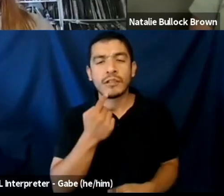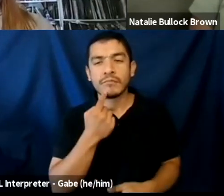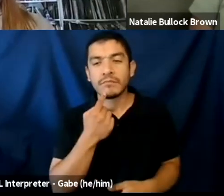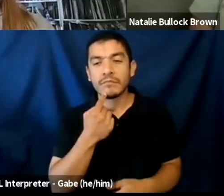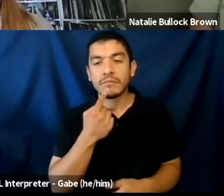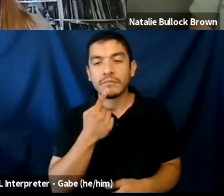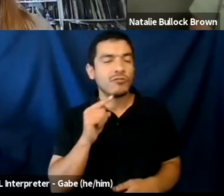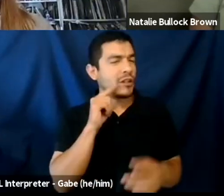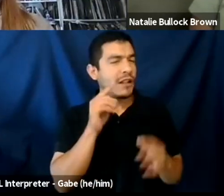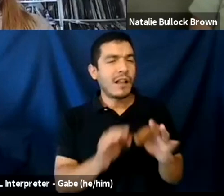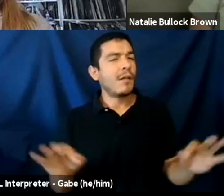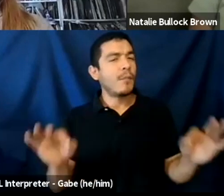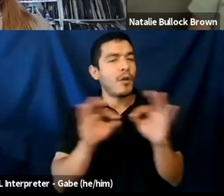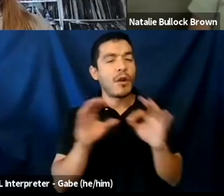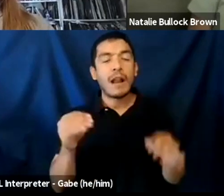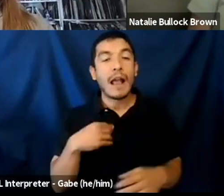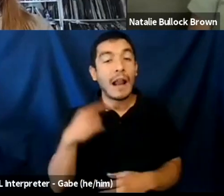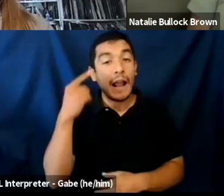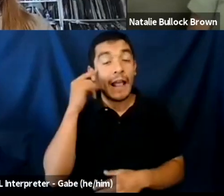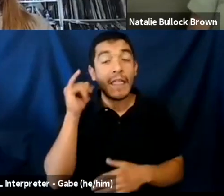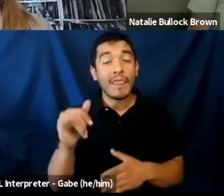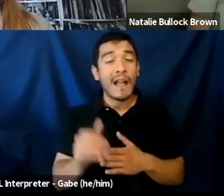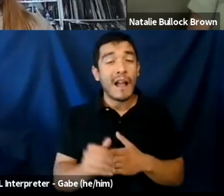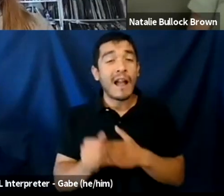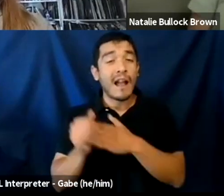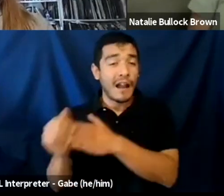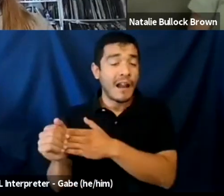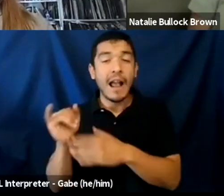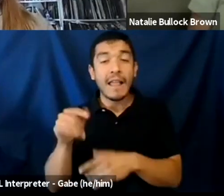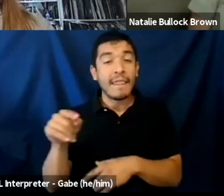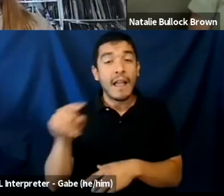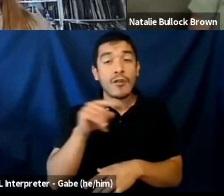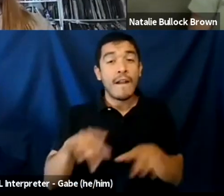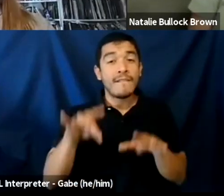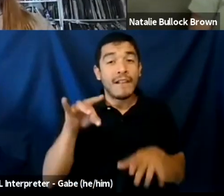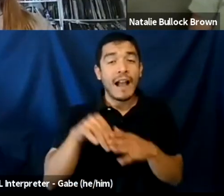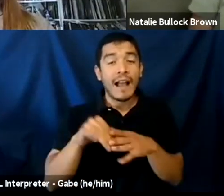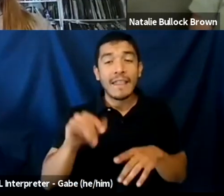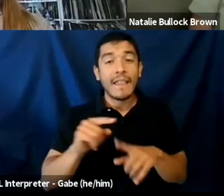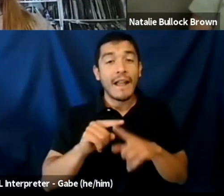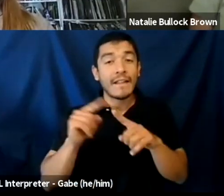And I think, like the guidelines that you find in these different codes